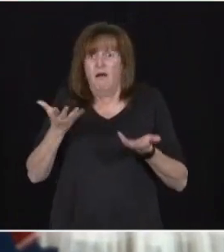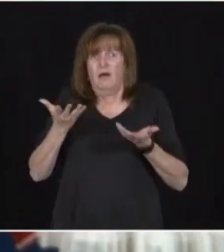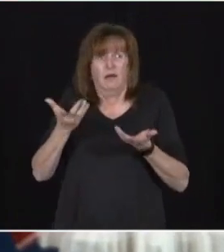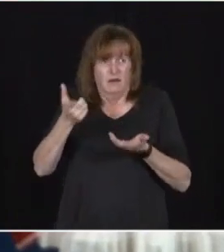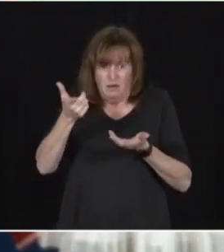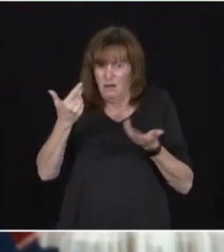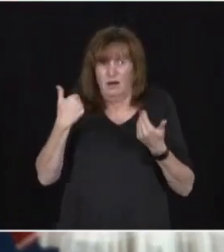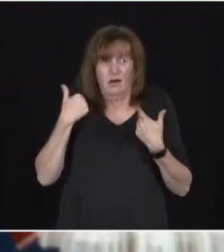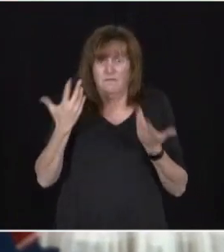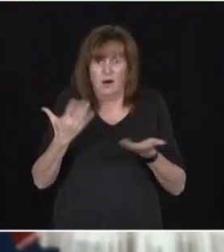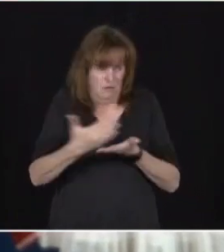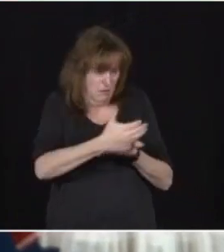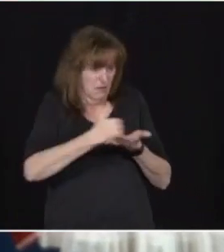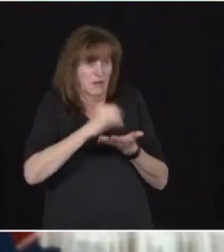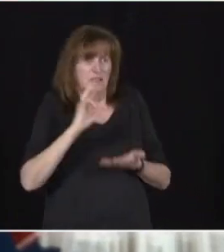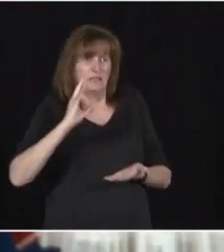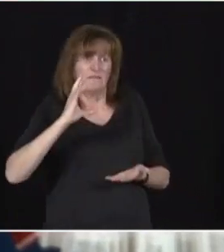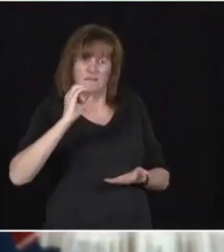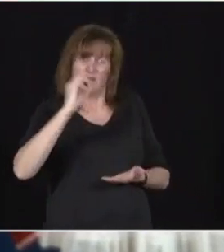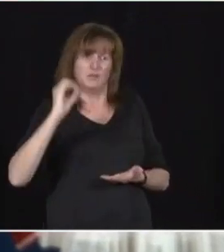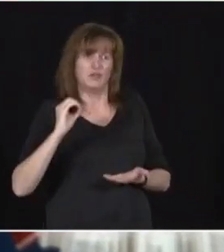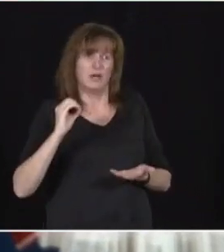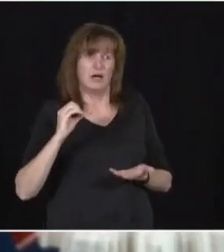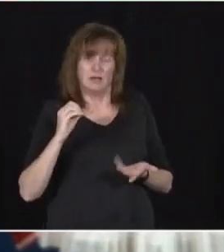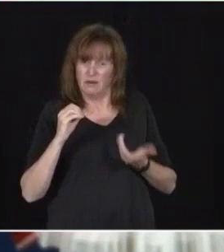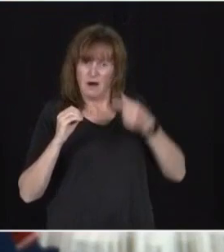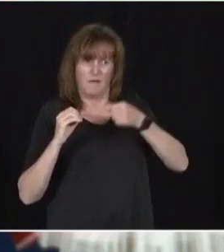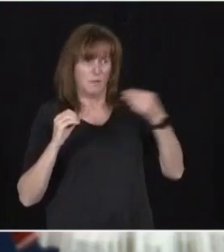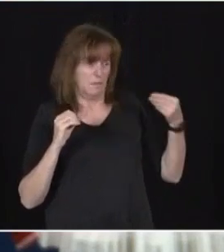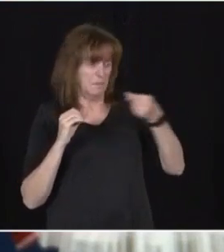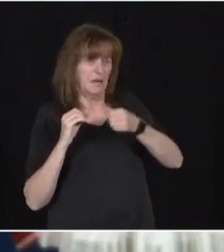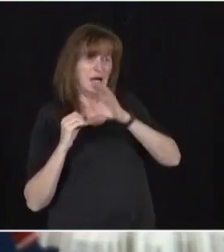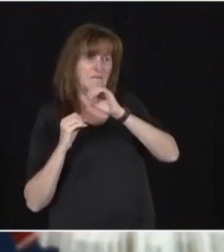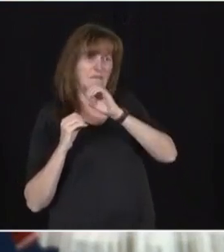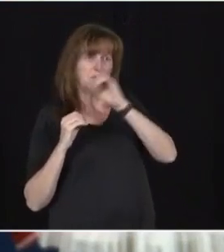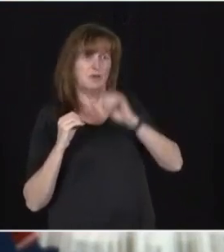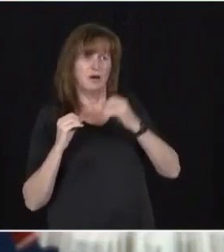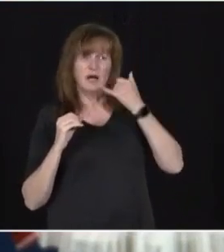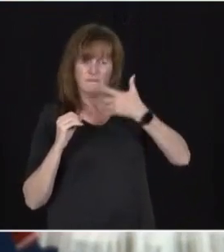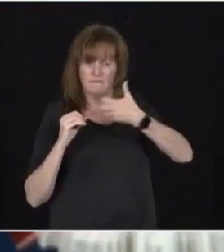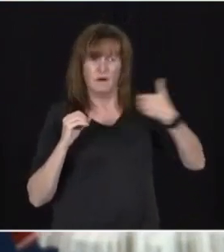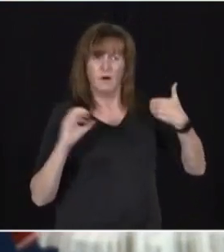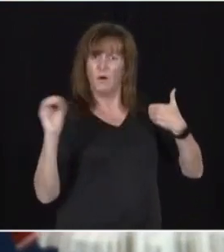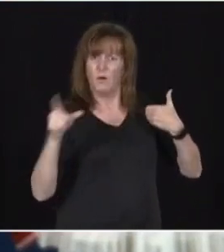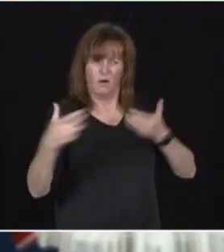there, and you are getting 75% Rhett Rand, and it rent.